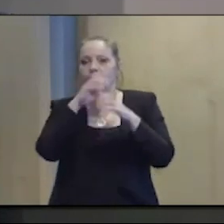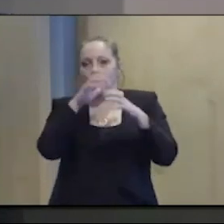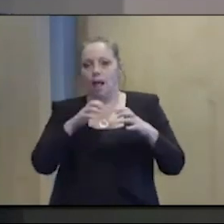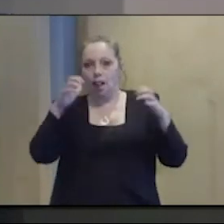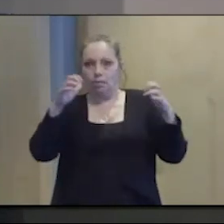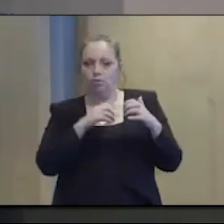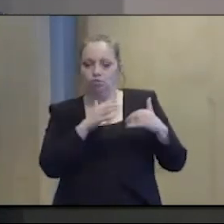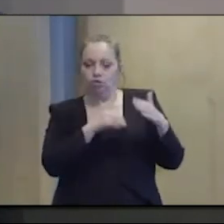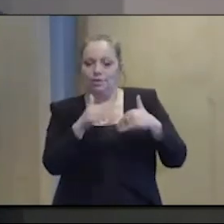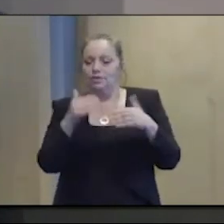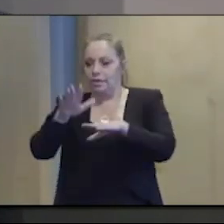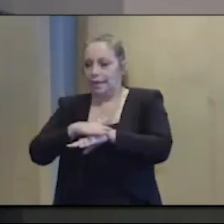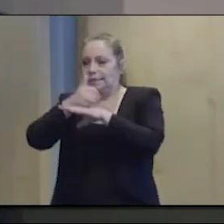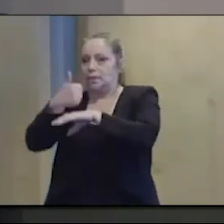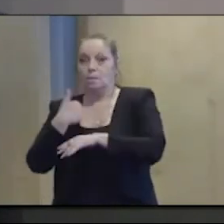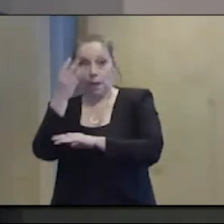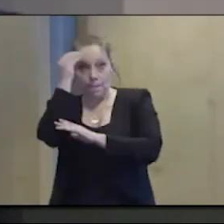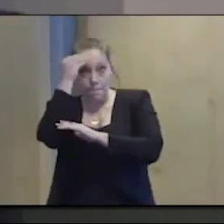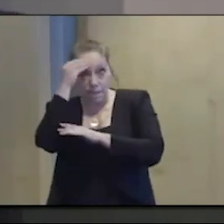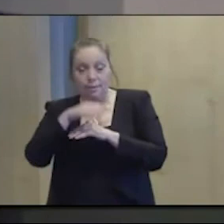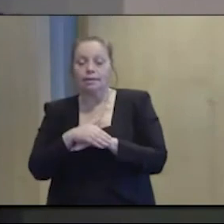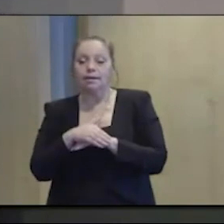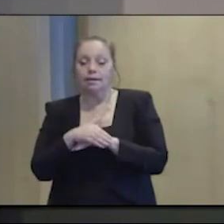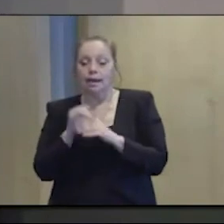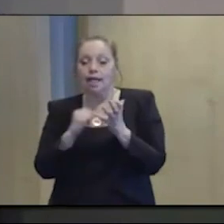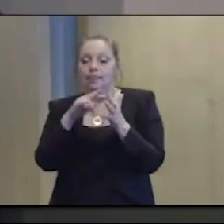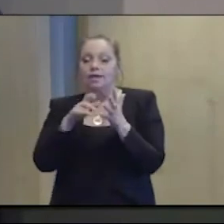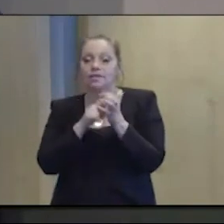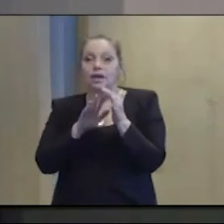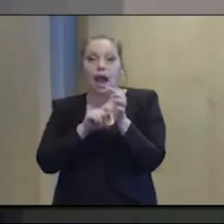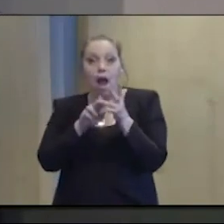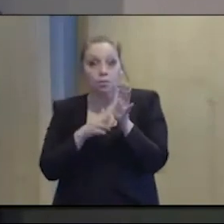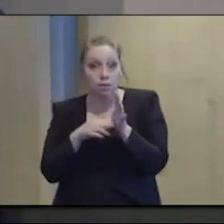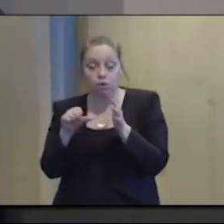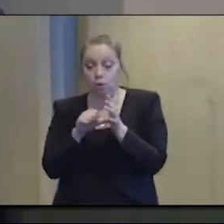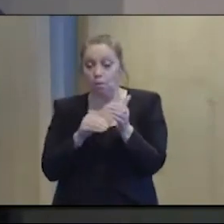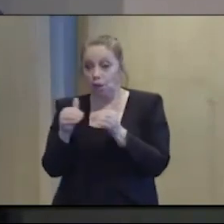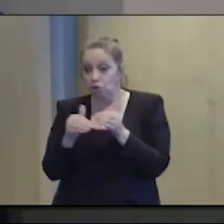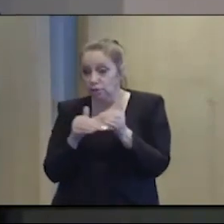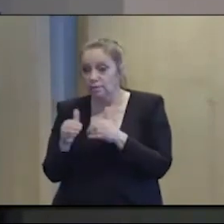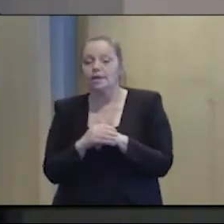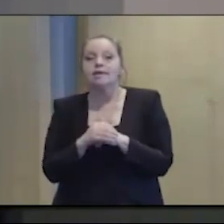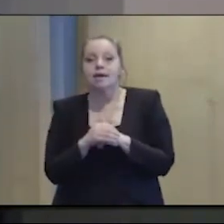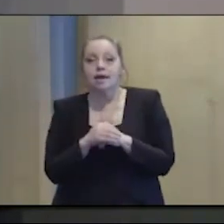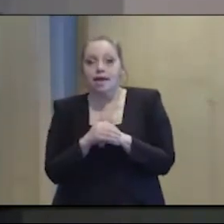change committee that set carbon budgets, and kind of set the the destination to which the UK